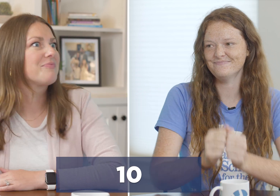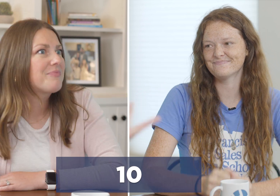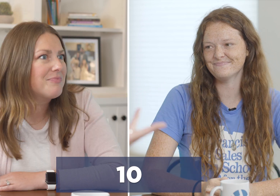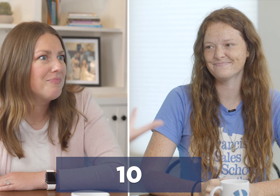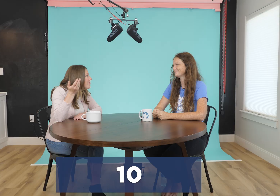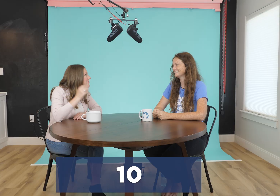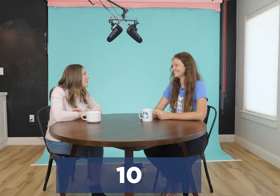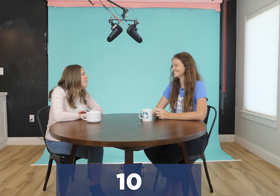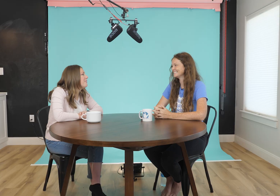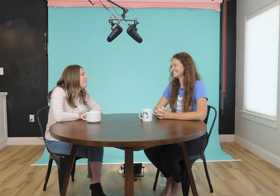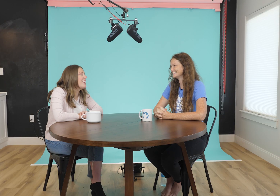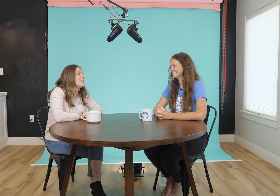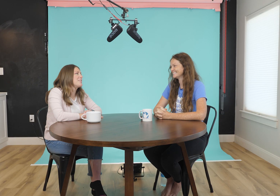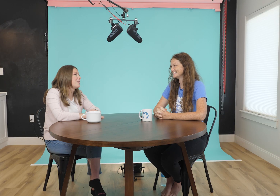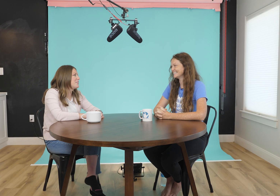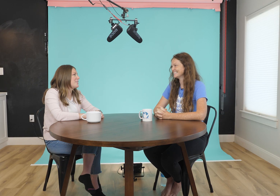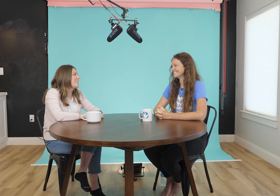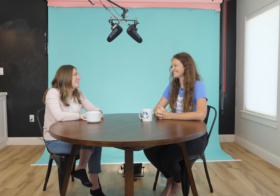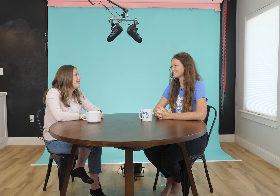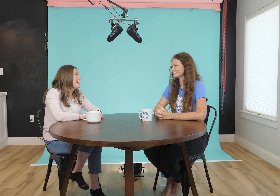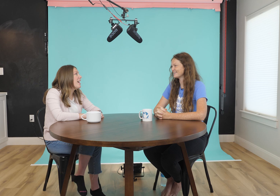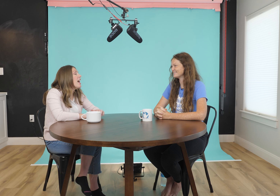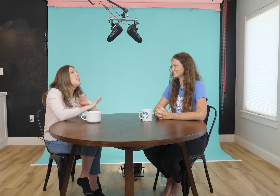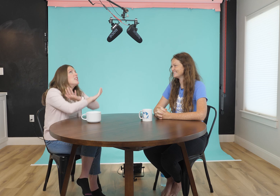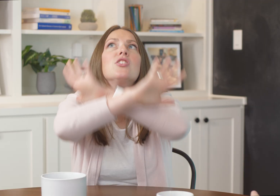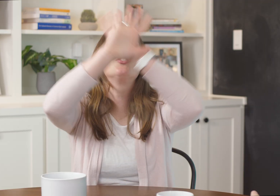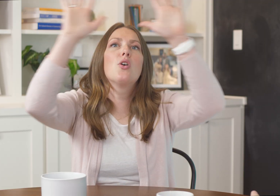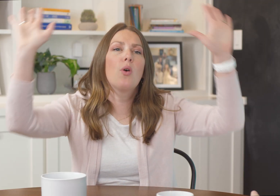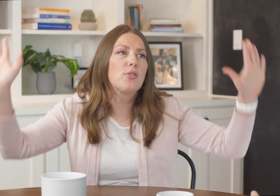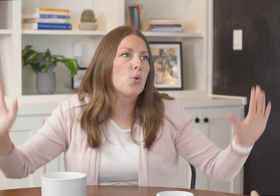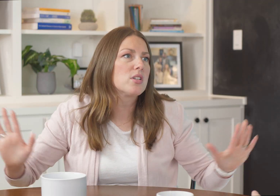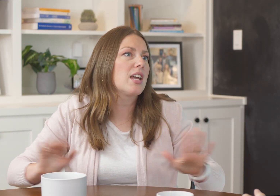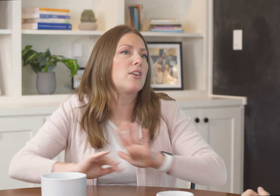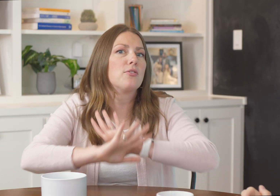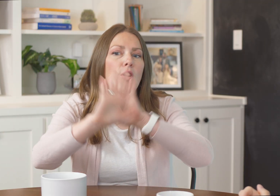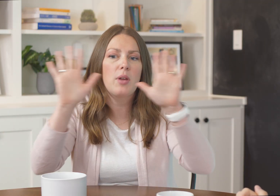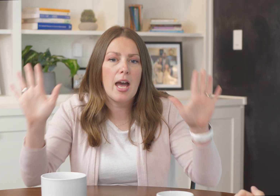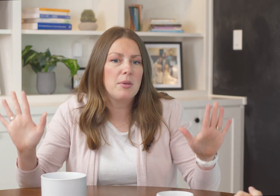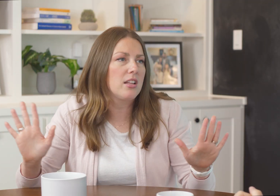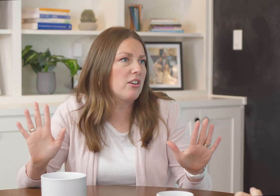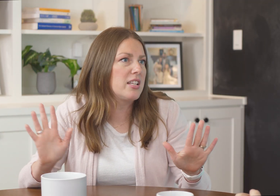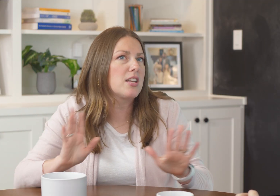Mm. Yeah. Yeah. That is so interesting. And then so of course like vocabulary and stuff.